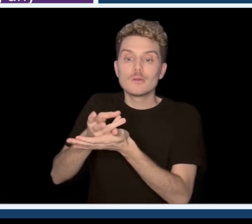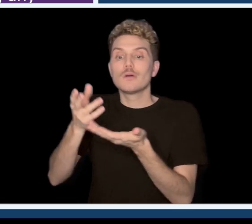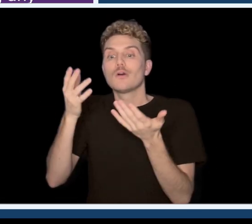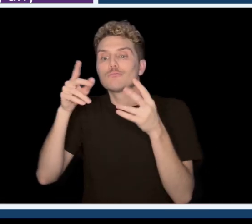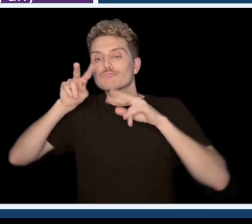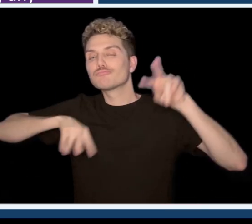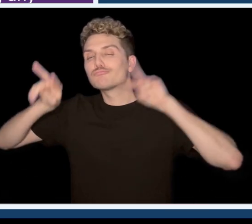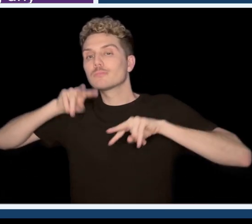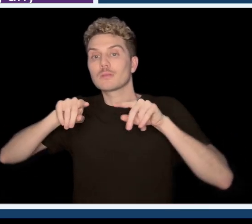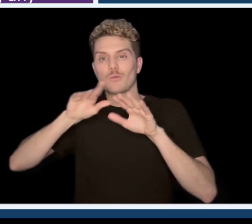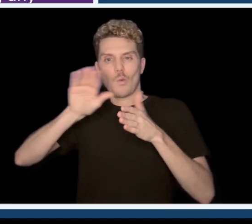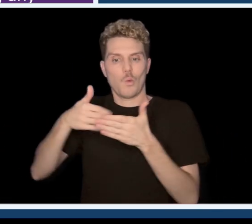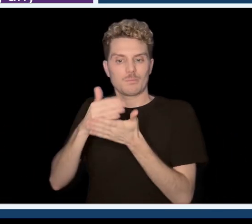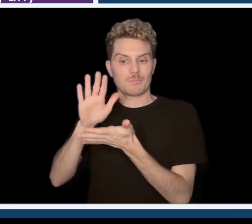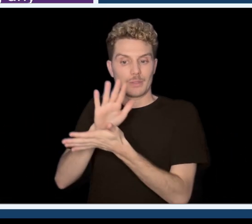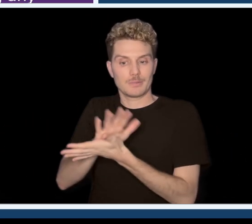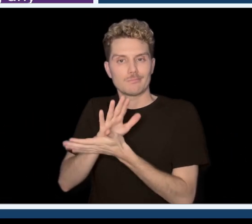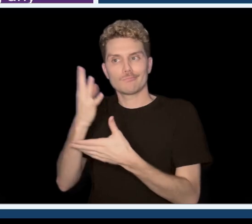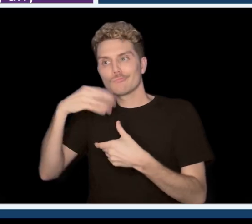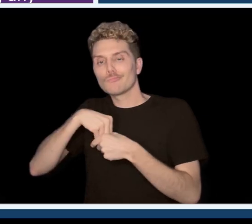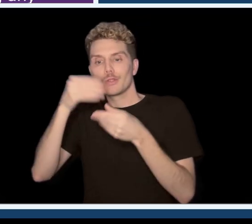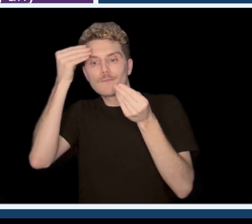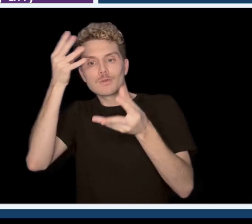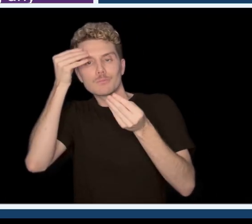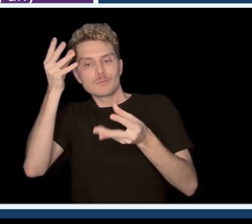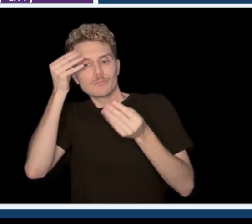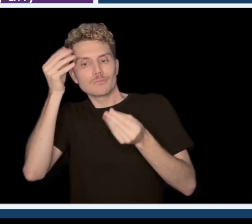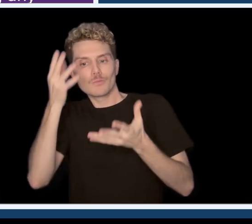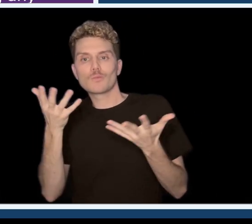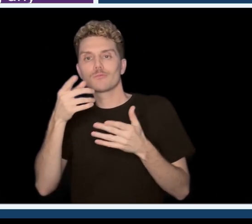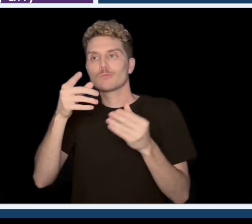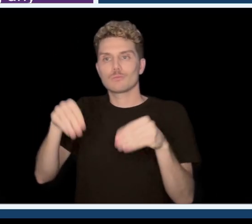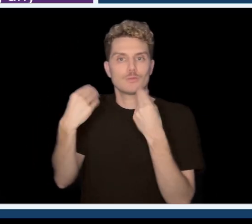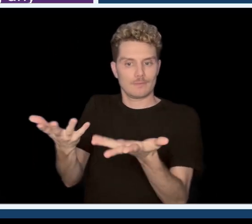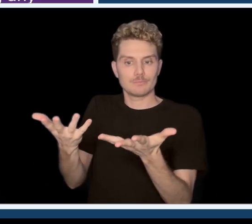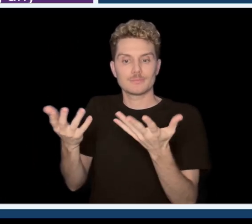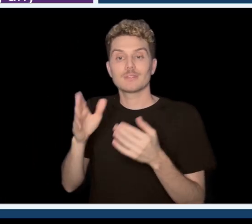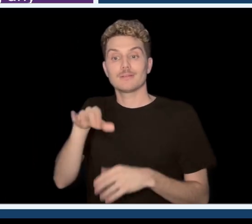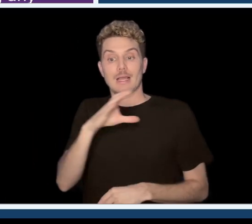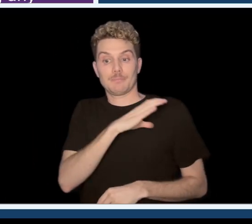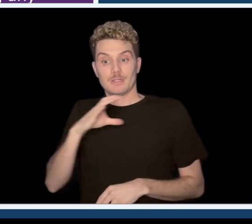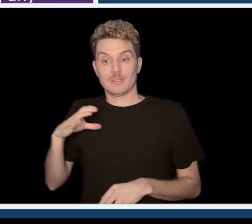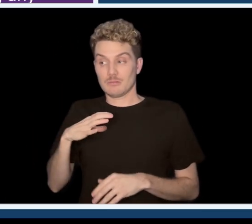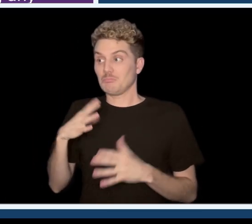review all submitted materials, including any additional information that you provided. When the committee has reviewed